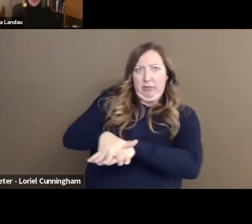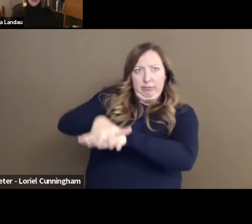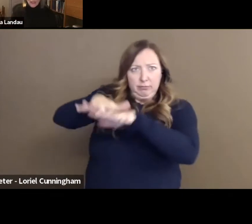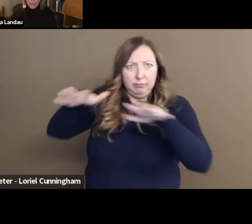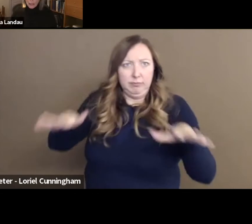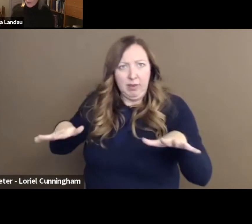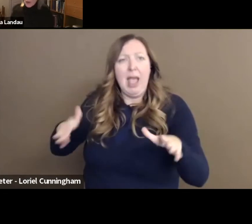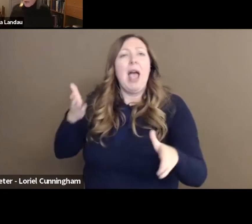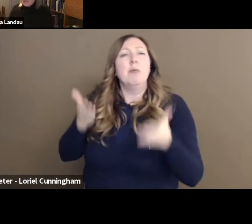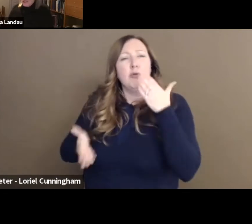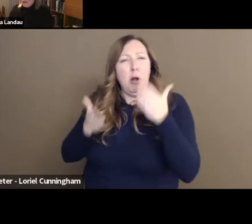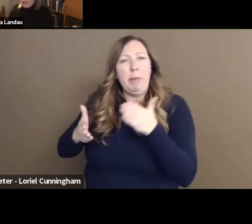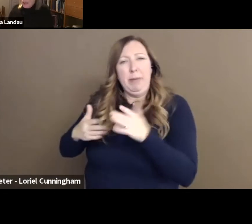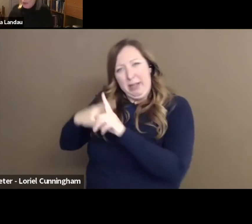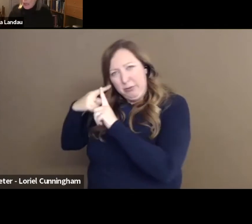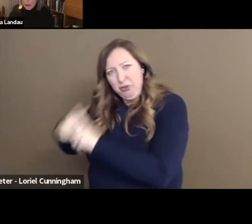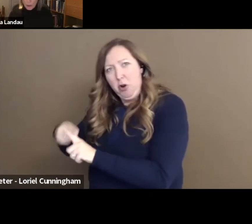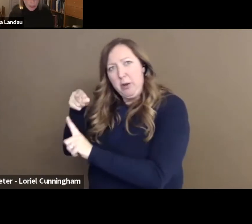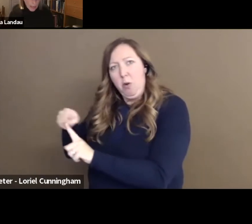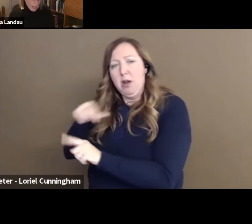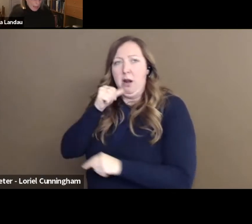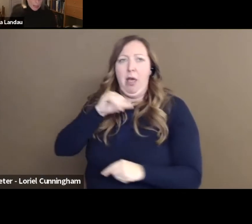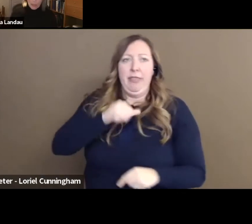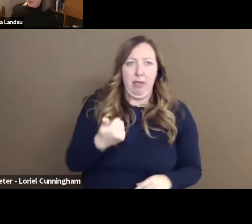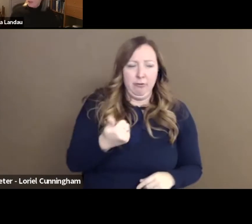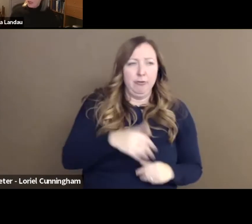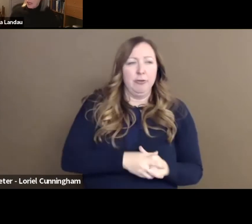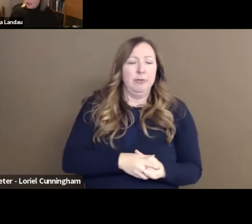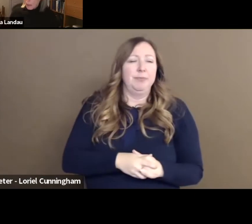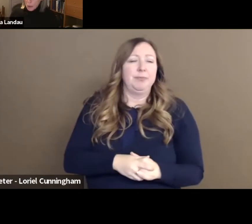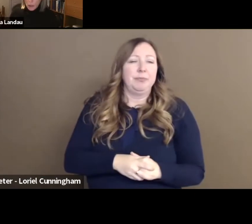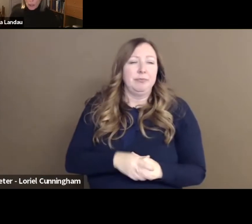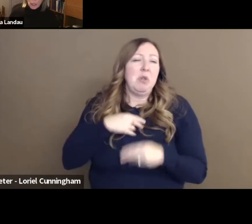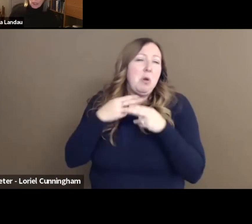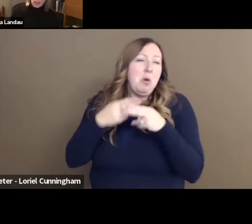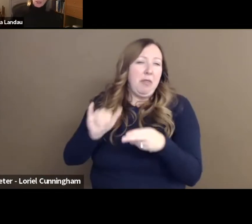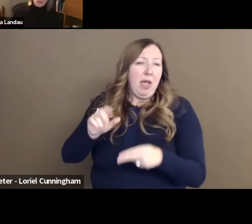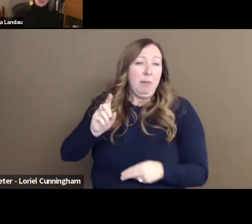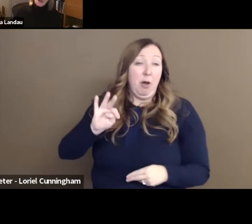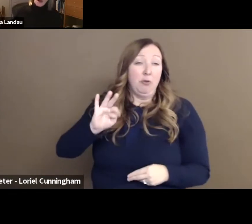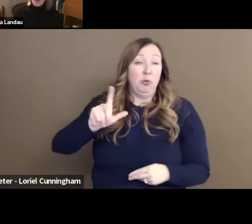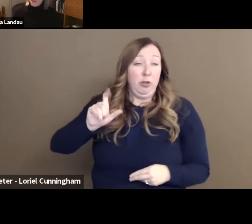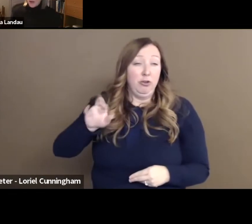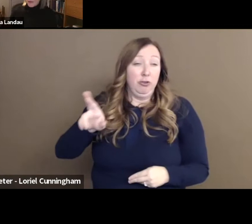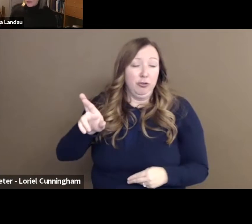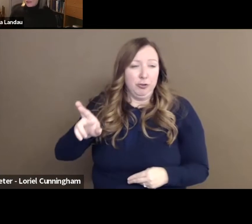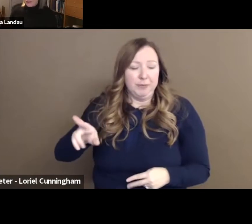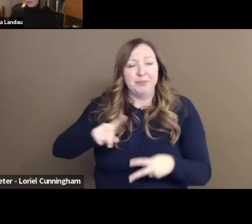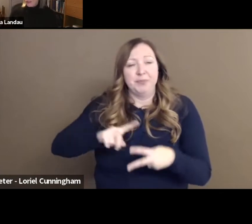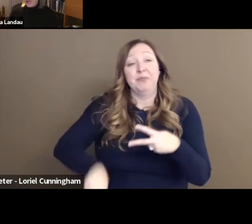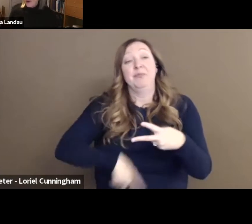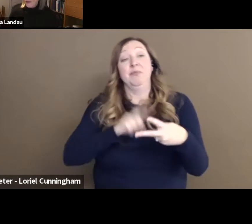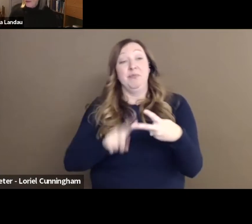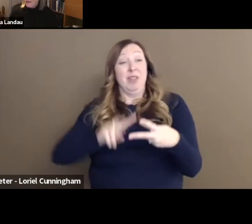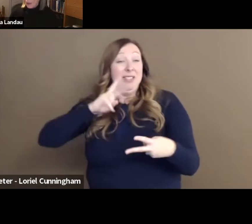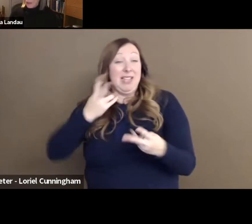the second hypothesis which i'm going to spell out today and actually i'm going to end up endorsing is our hypothesis